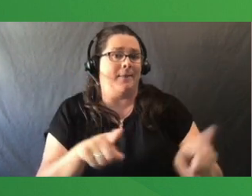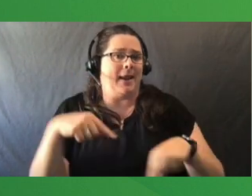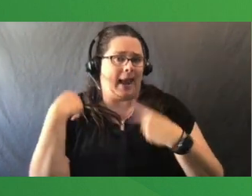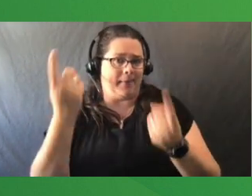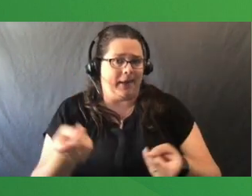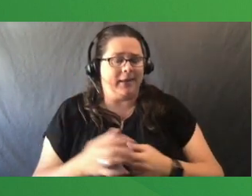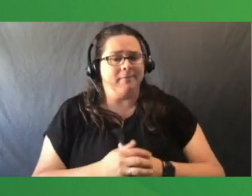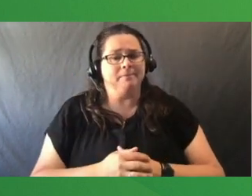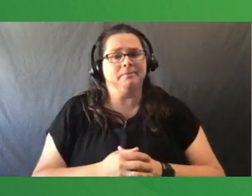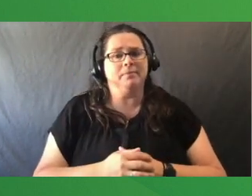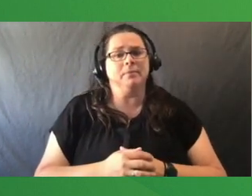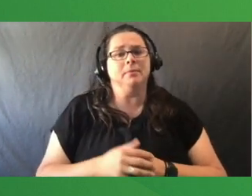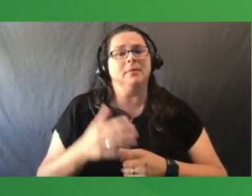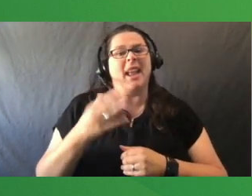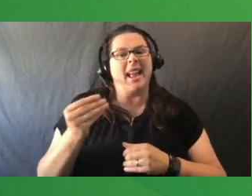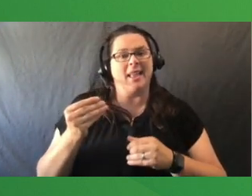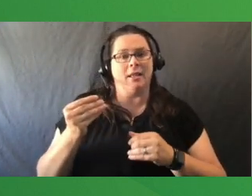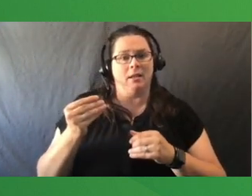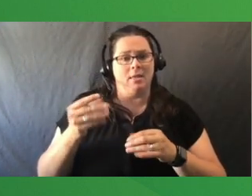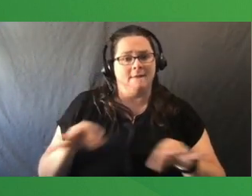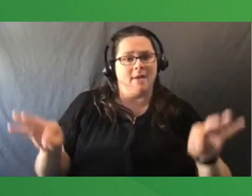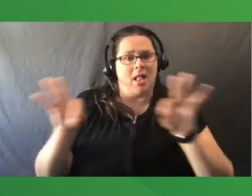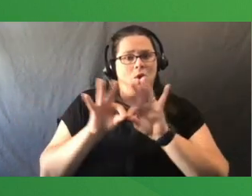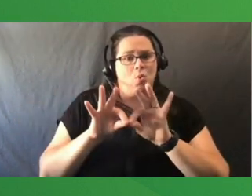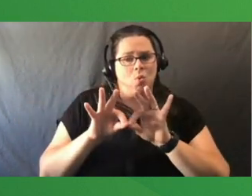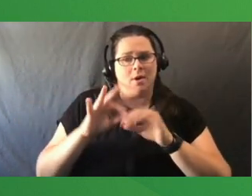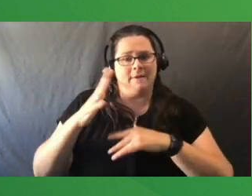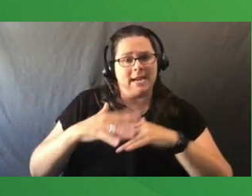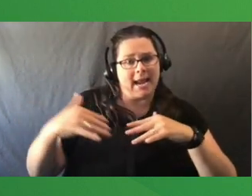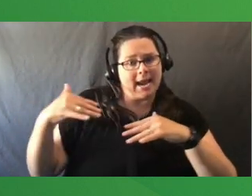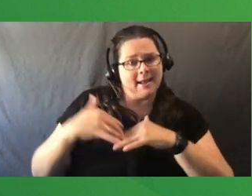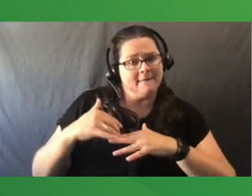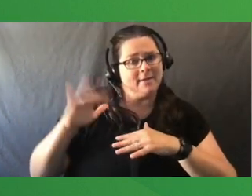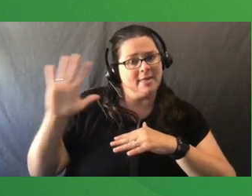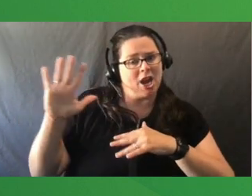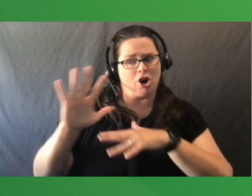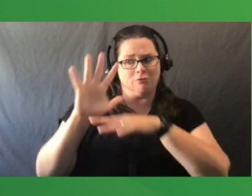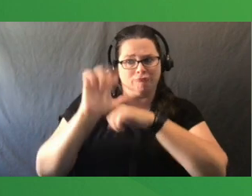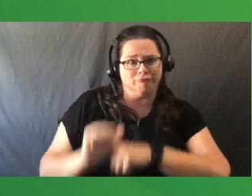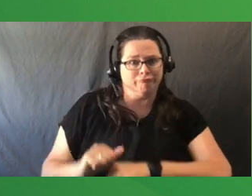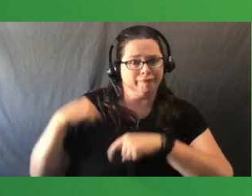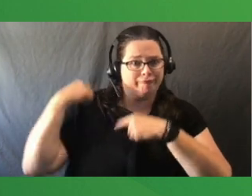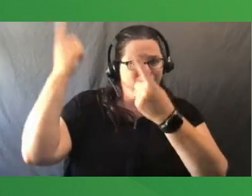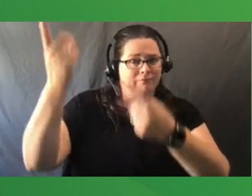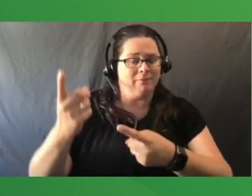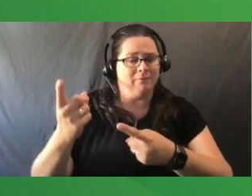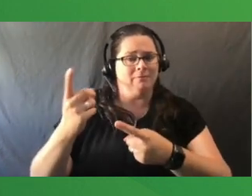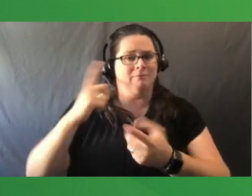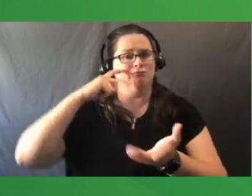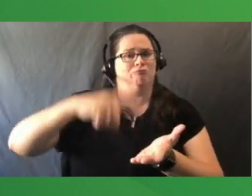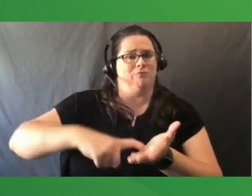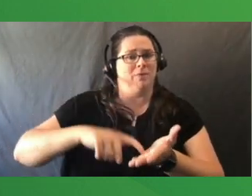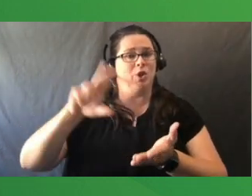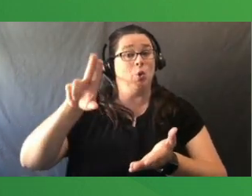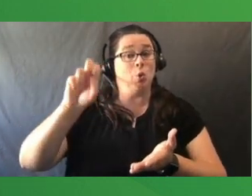And the value of the Native Americans' ancient practice is now recognized by the US Forest